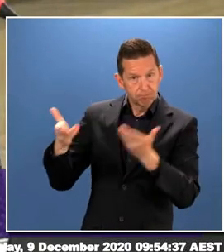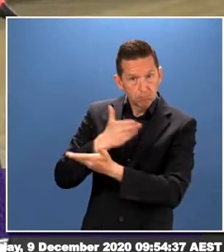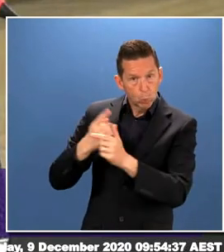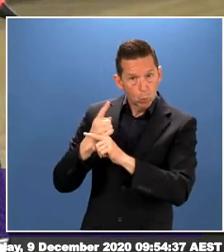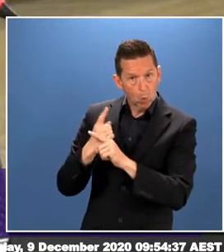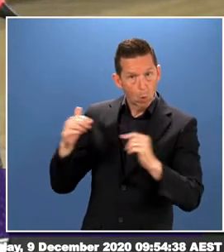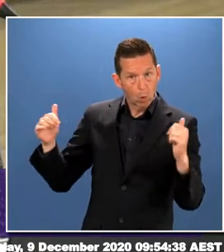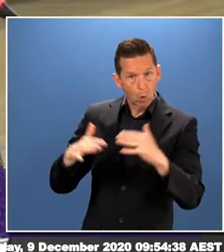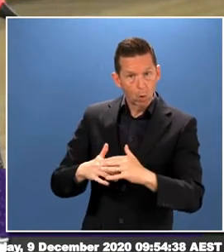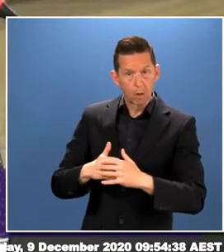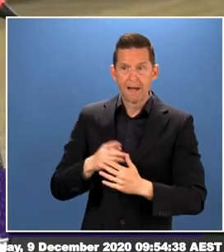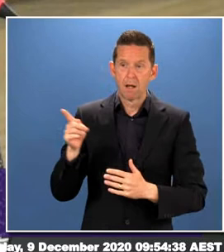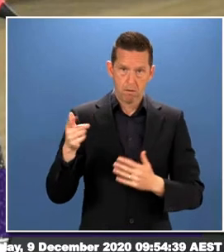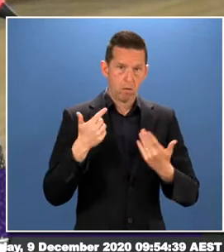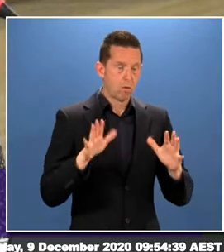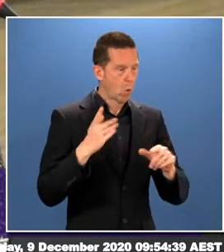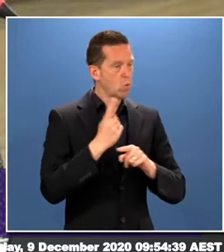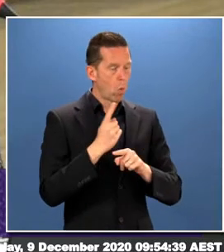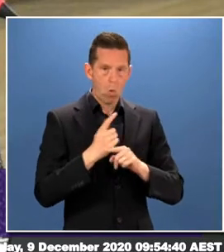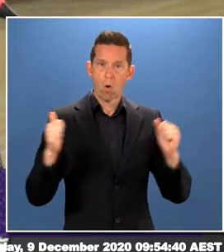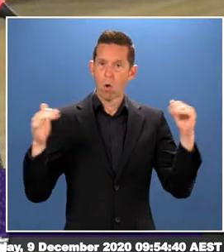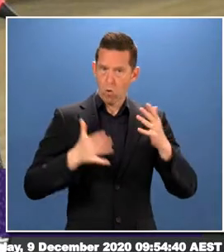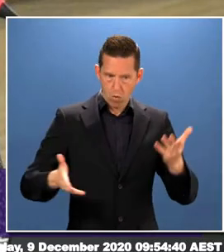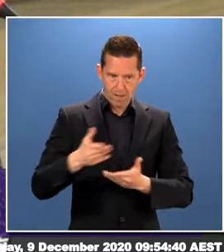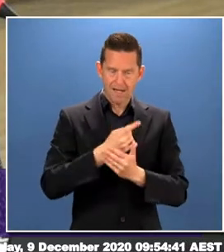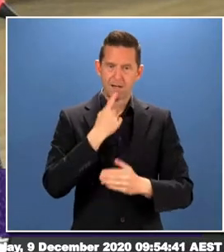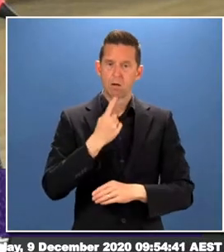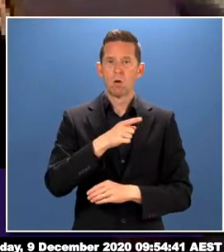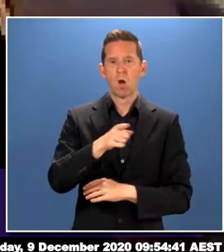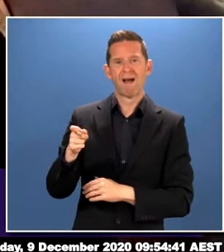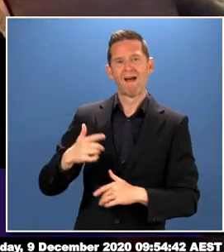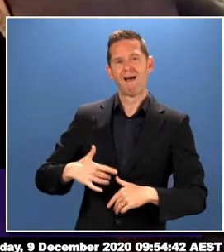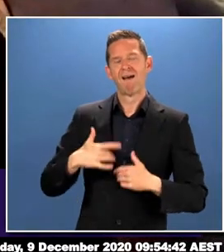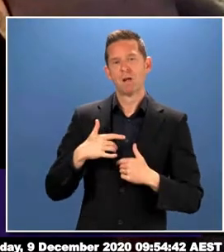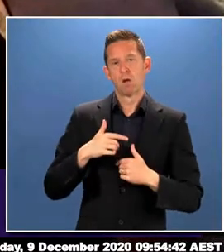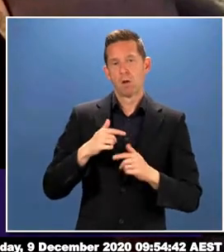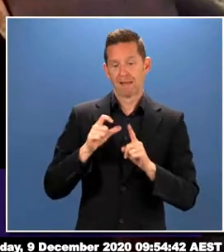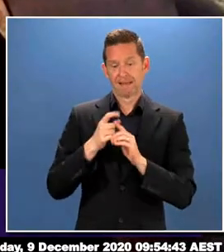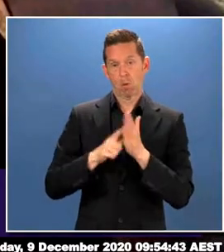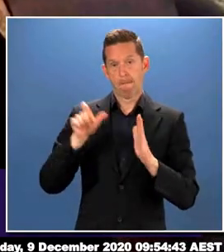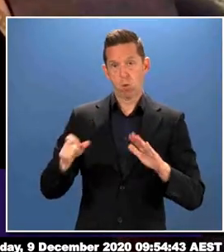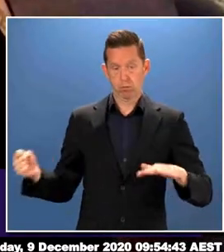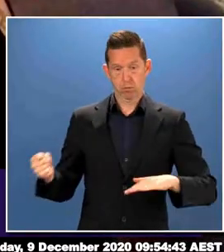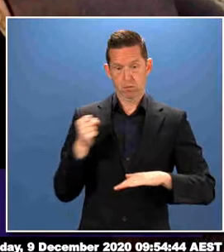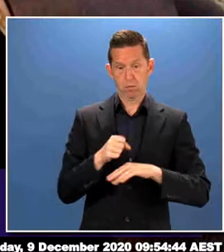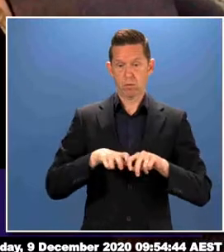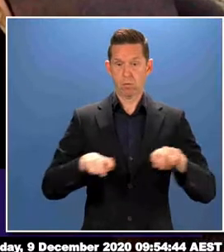It was spoken about in the Summit how people felt that having a person with a disability on a recruitment panel actually levelled the playing